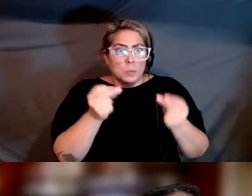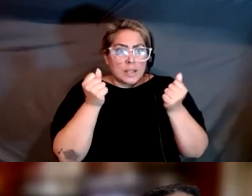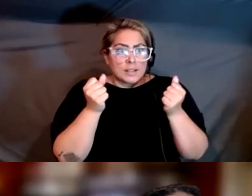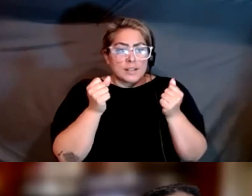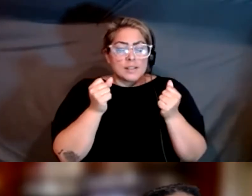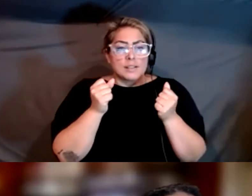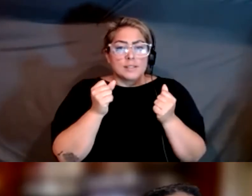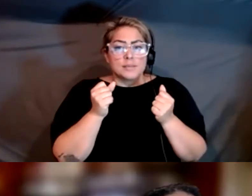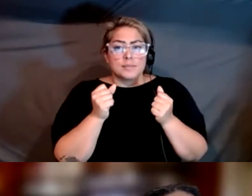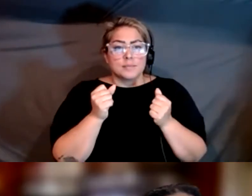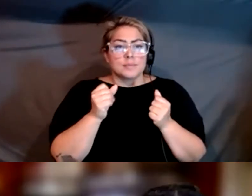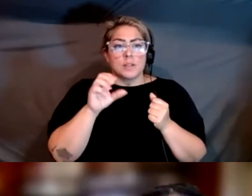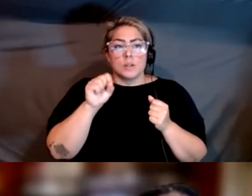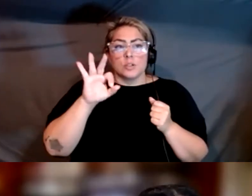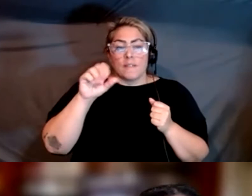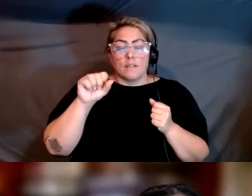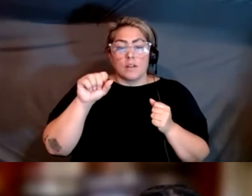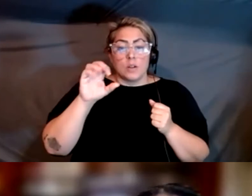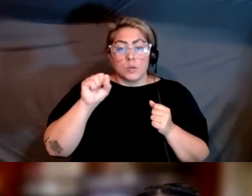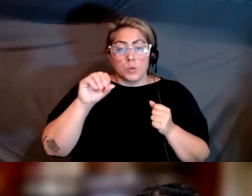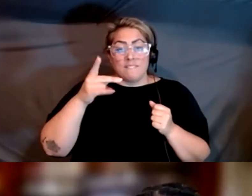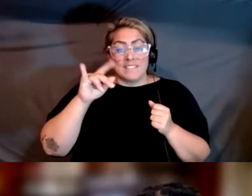hi. You said something about future